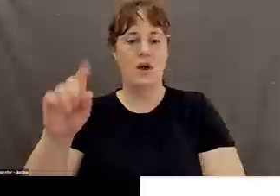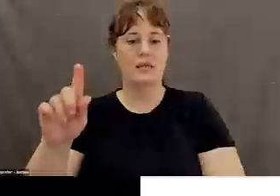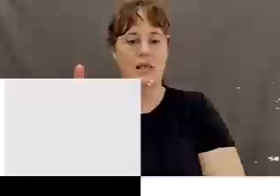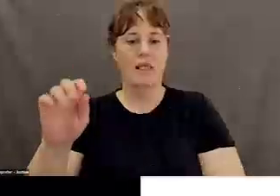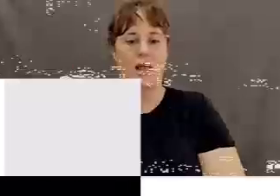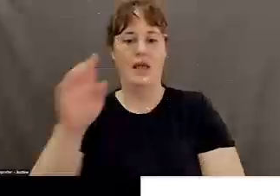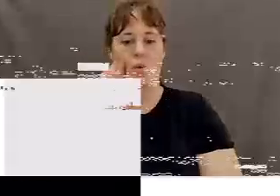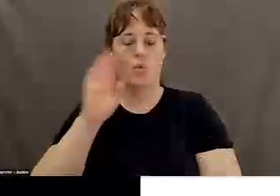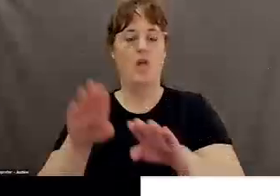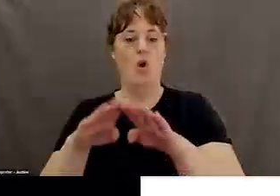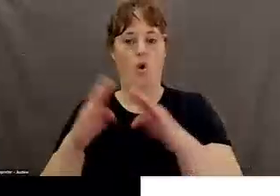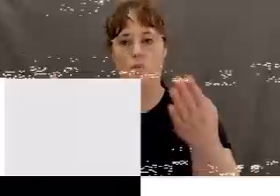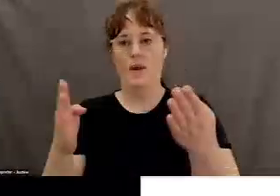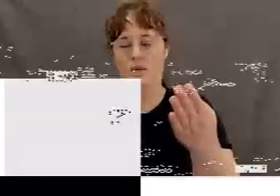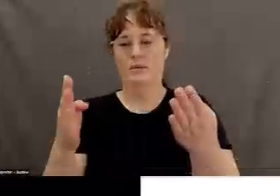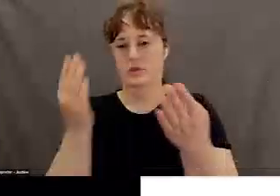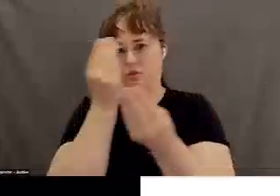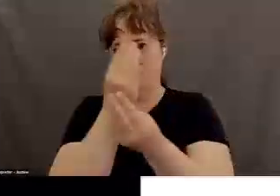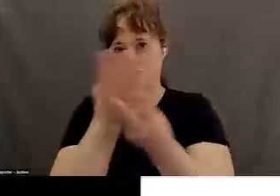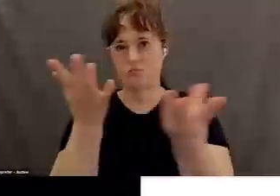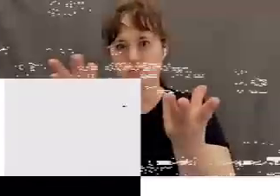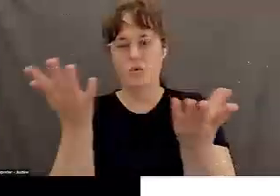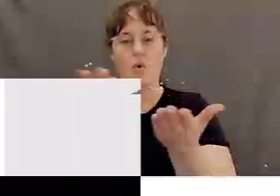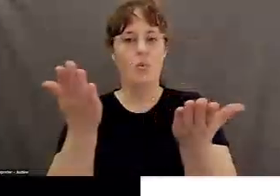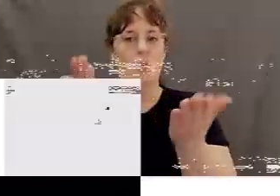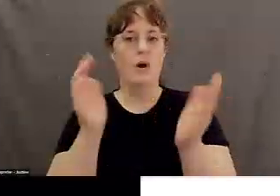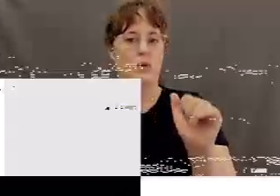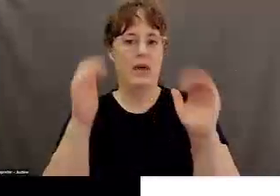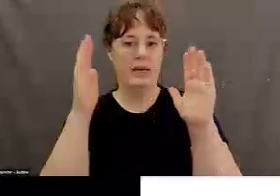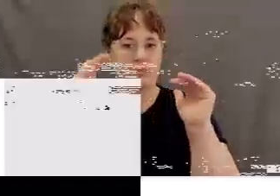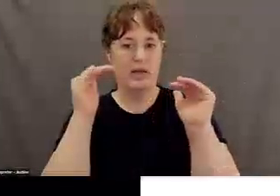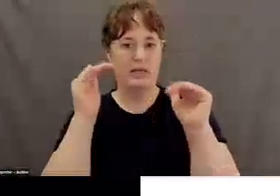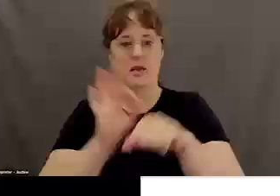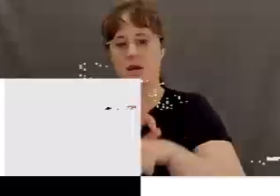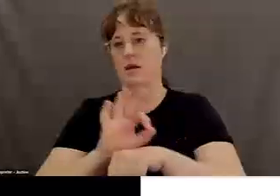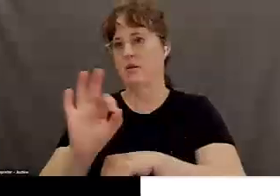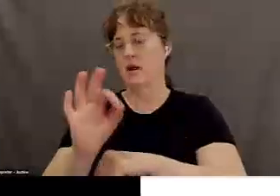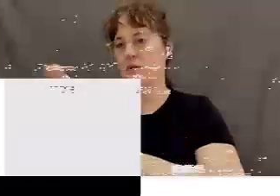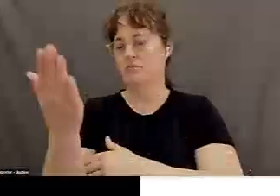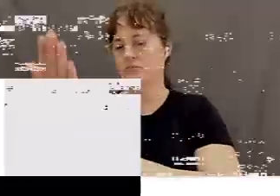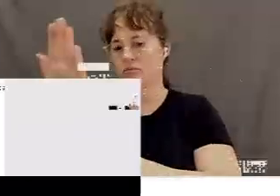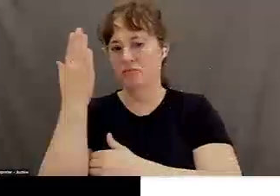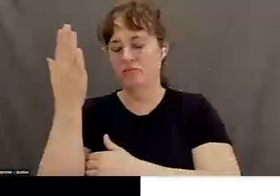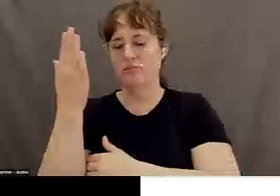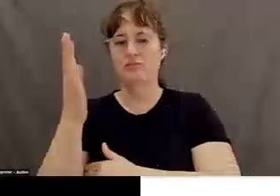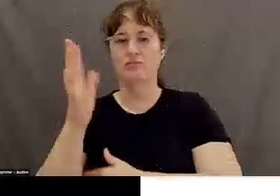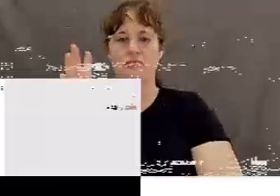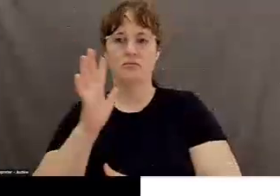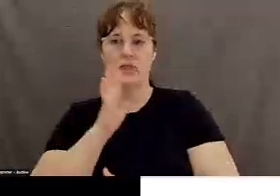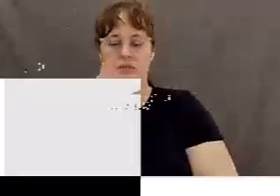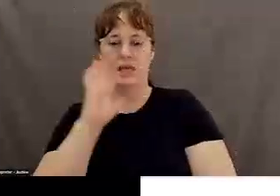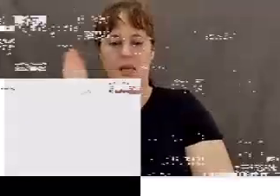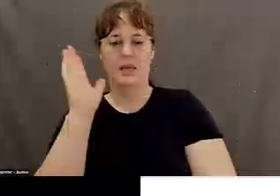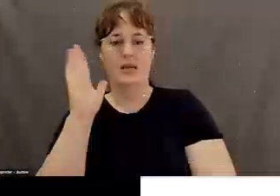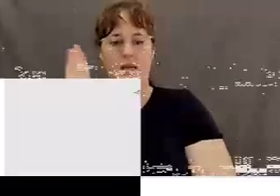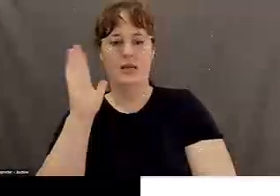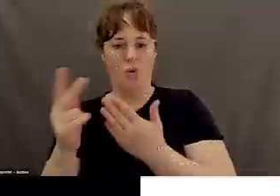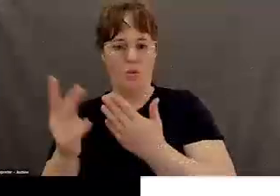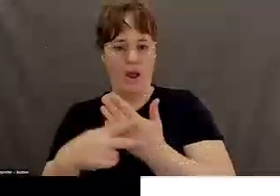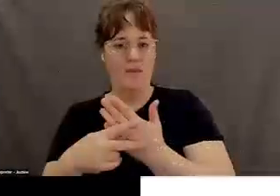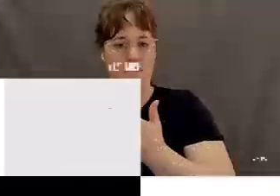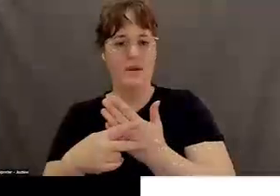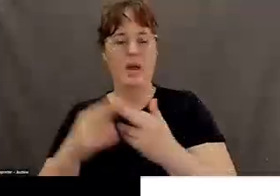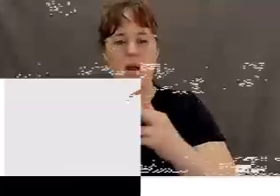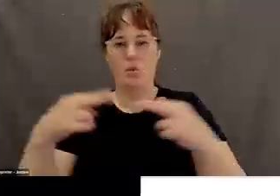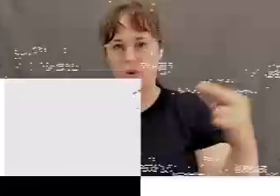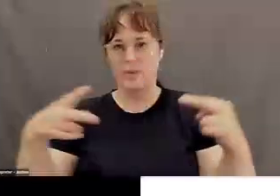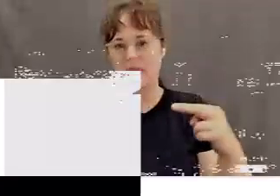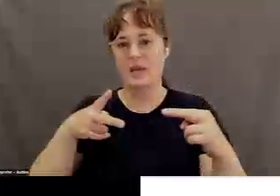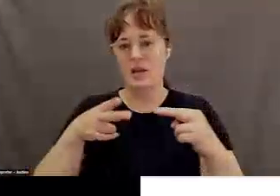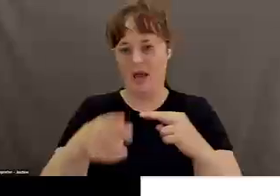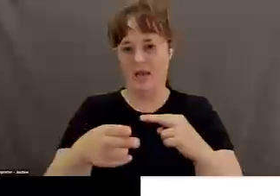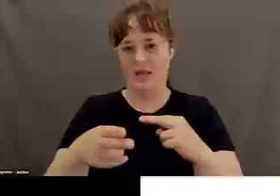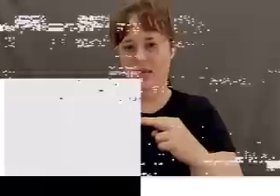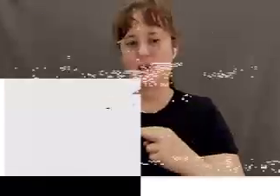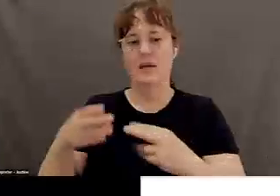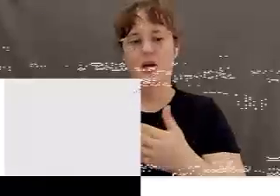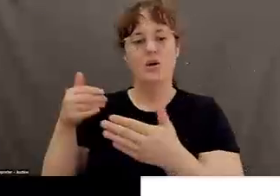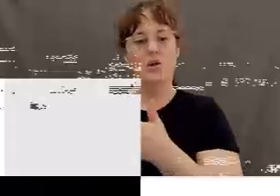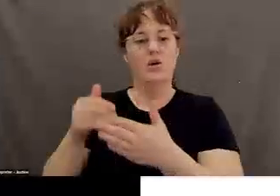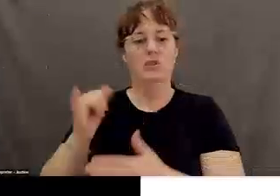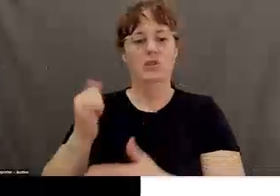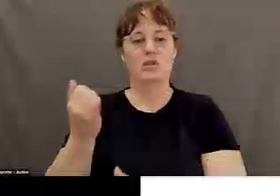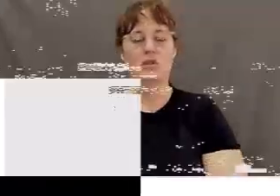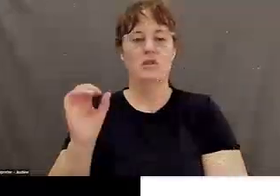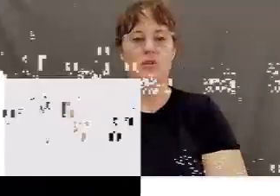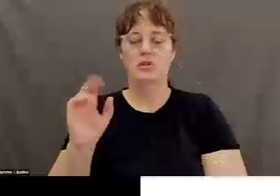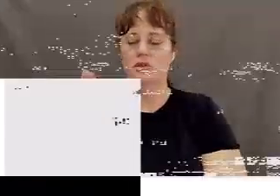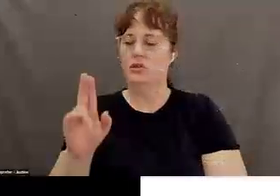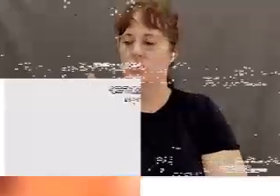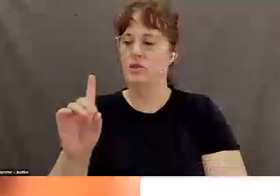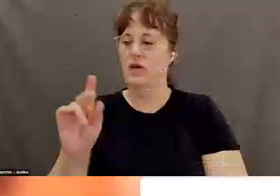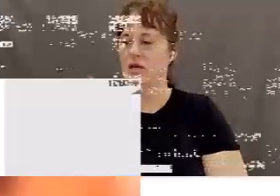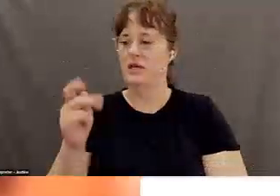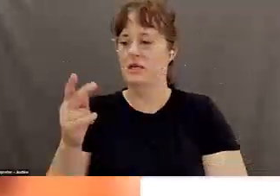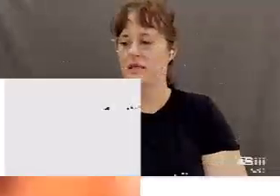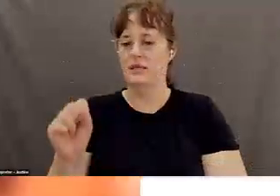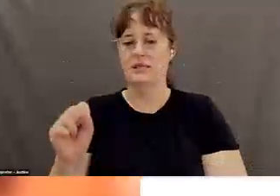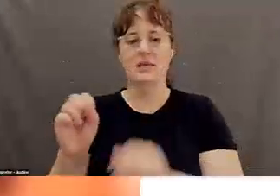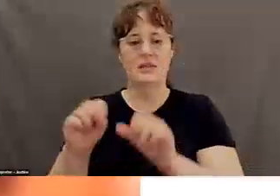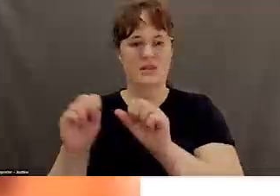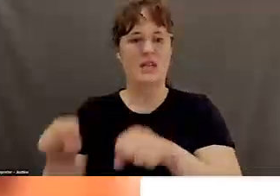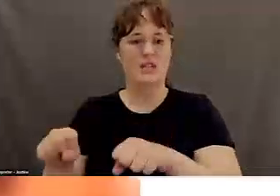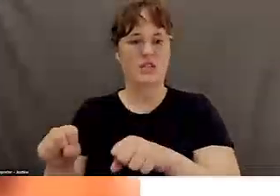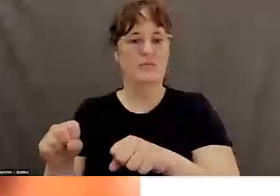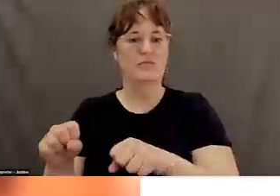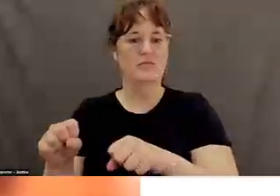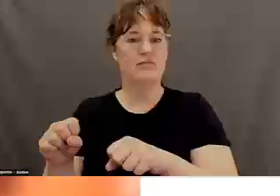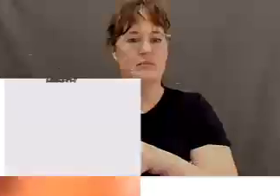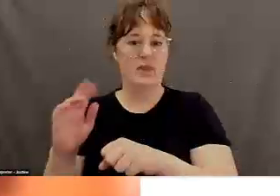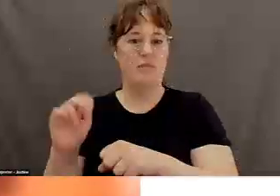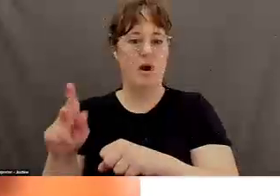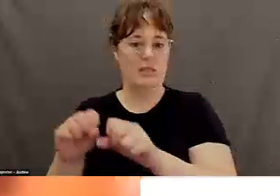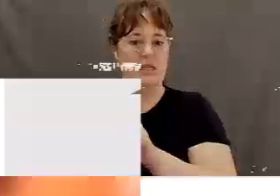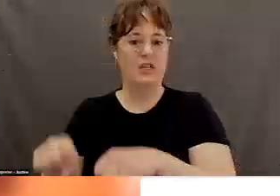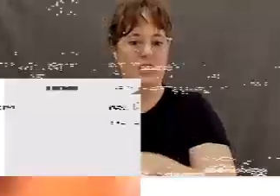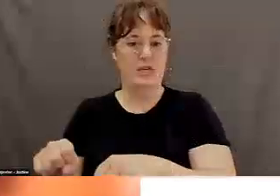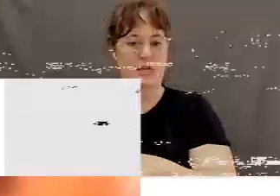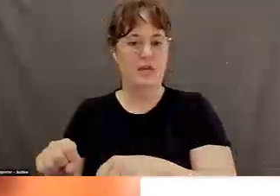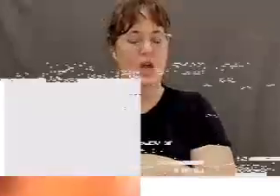Boardroom: In addition to the 9 a.m. speaking program and the ribbon cutting at Sam Smith Park near Jetkins Park Station, we are also partnering with the Northwest African American Museum in hosting a community-focused celebration next to the station.